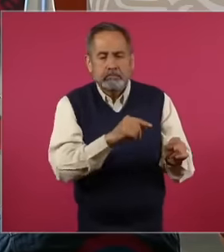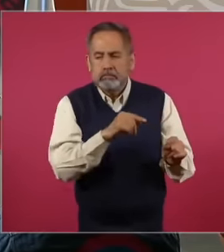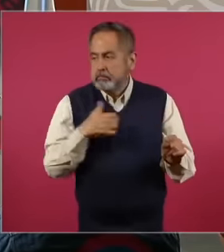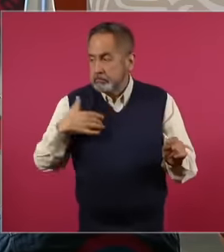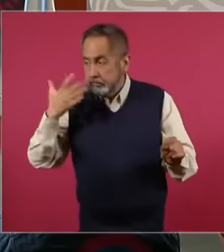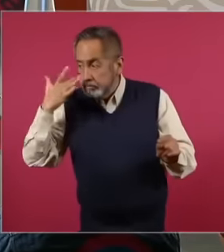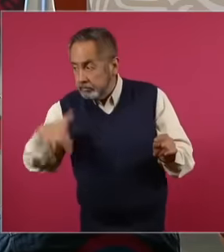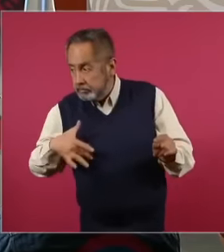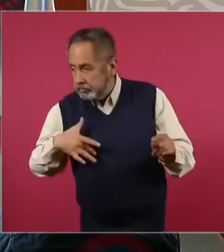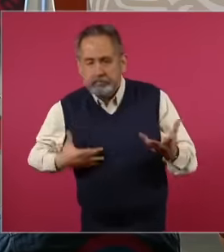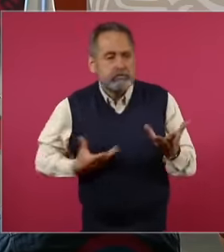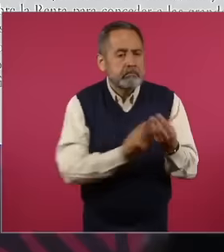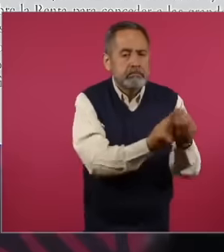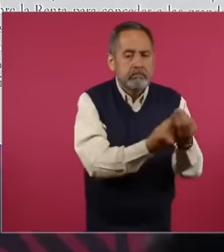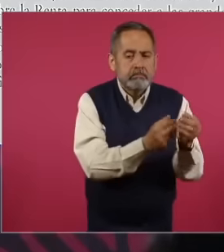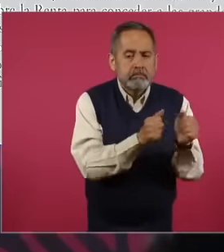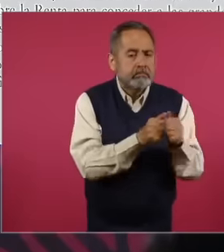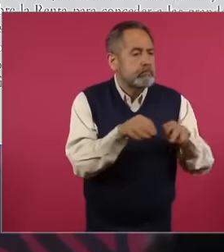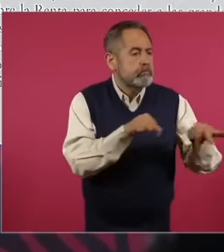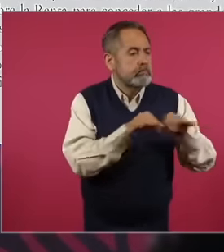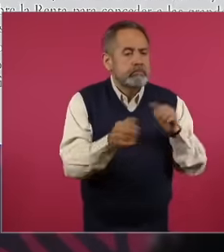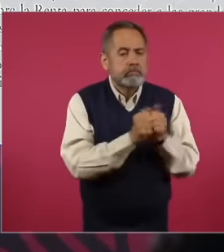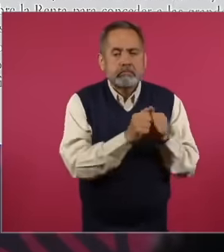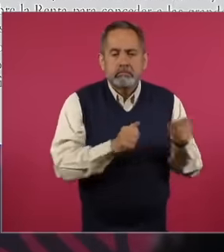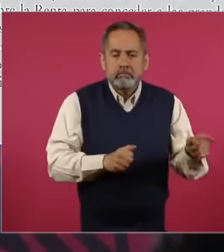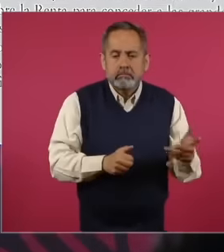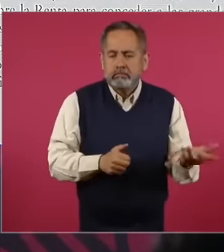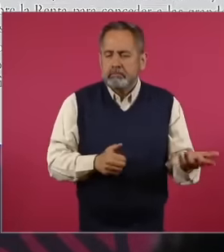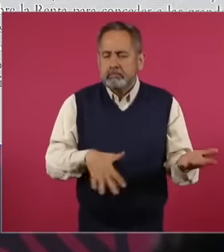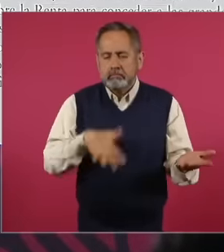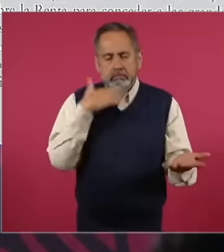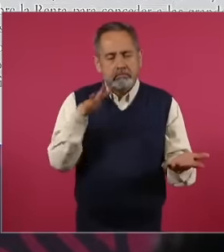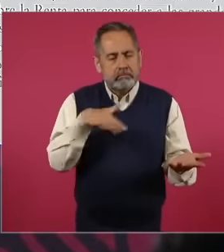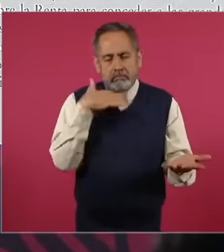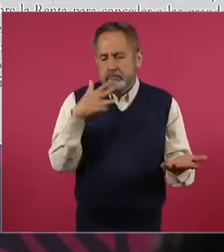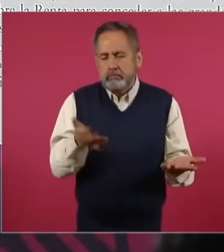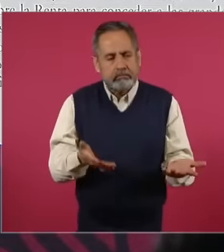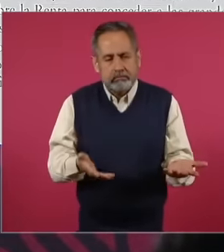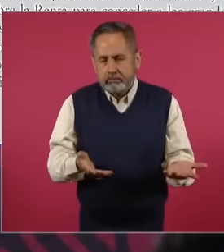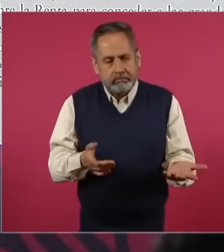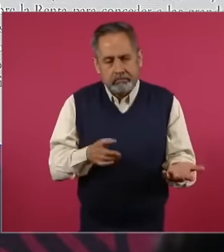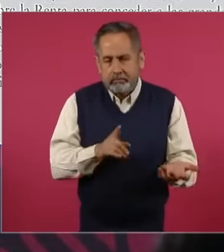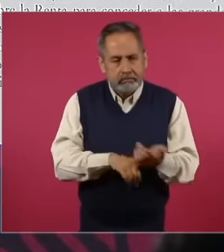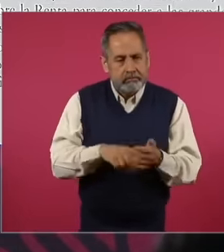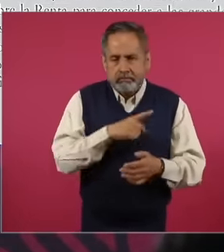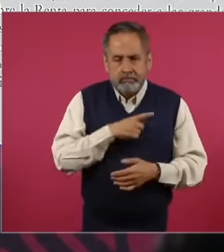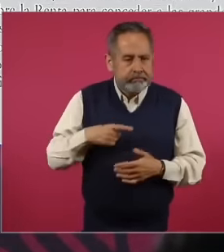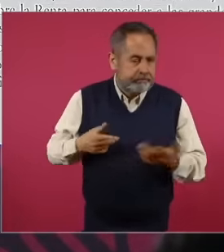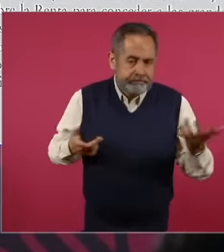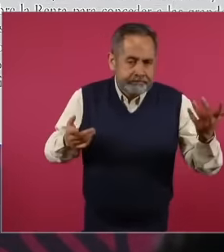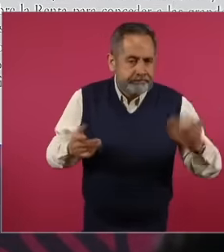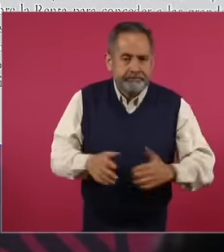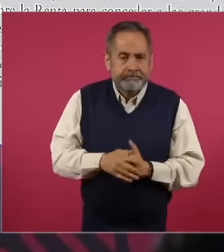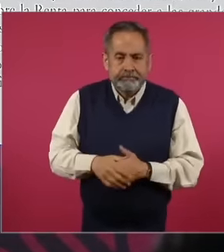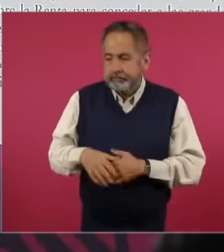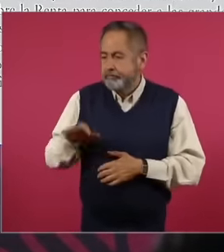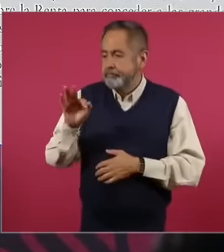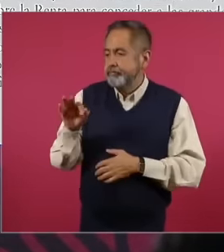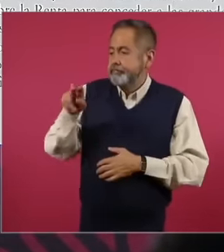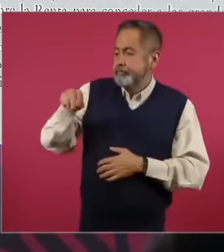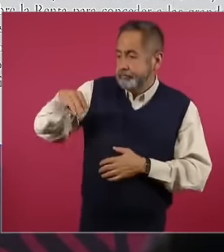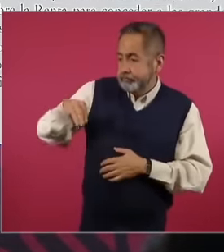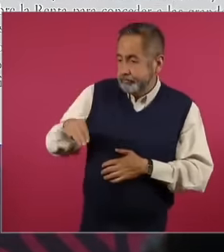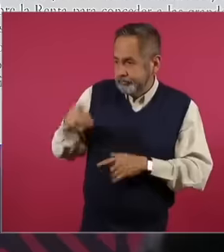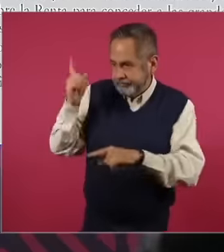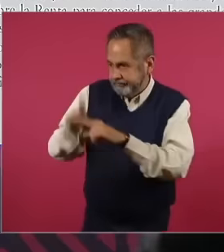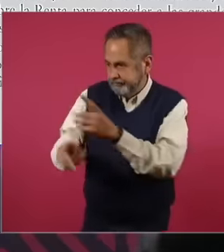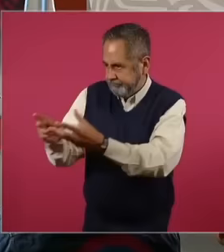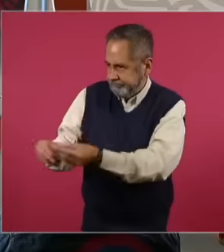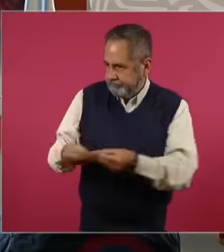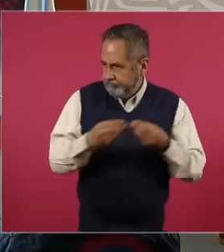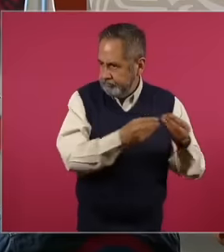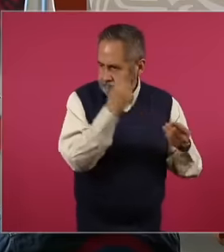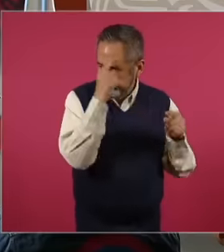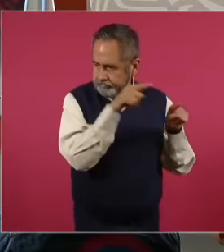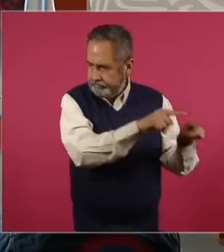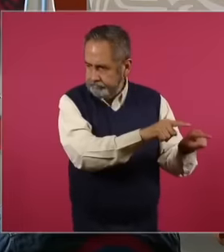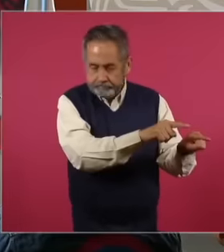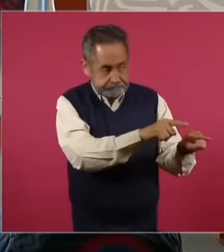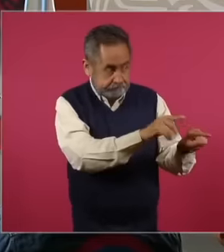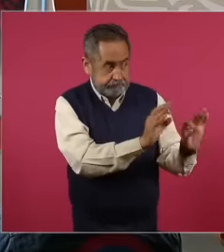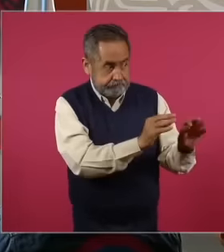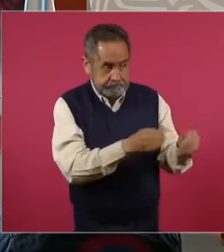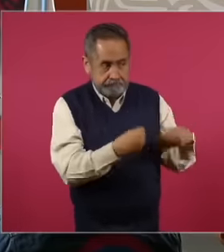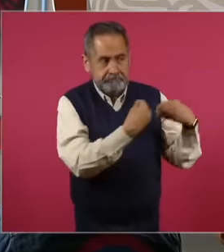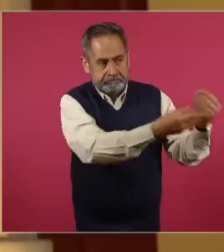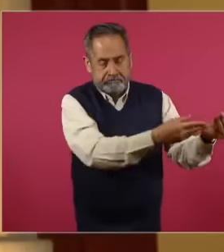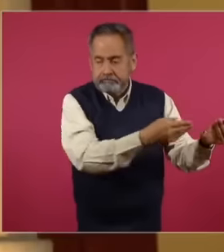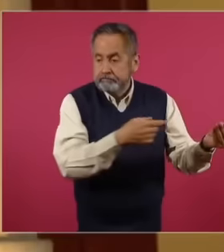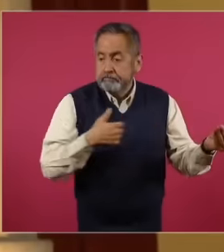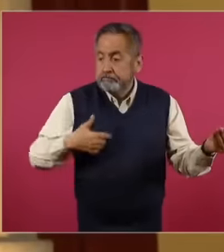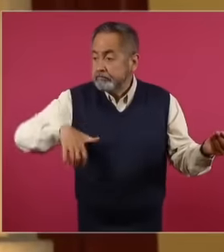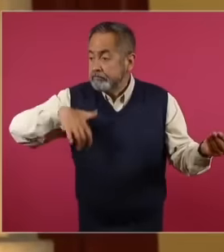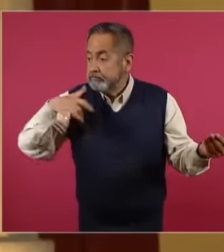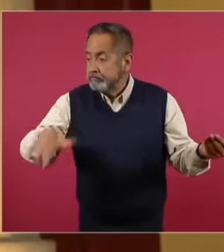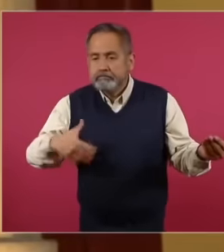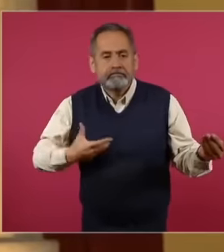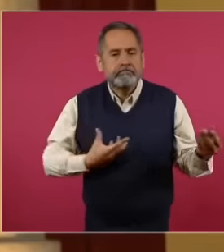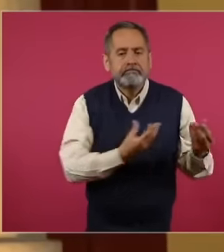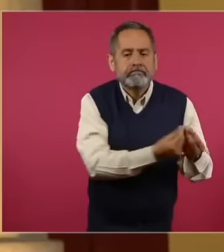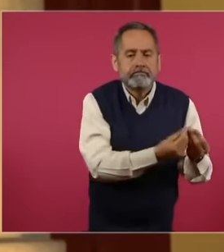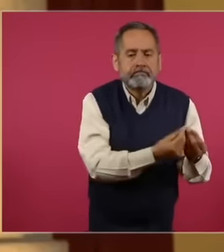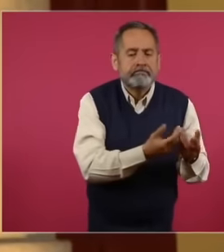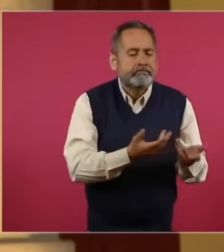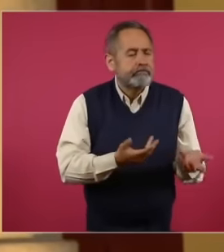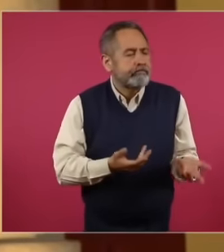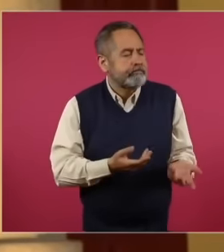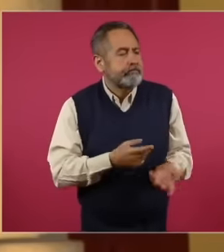words, he ends his delivery of the railways and ends his mandate. and he went to work for that